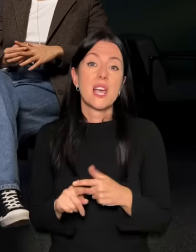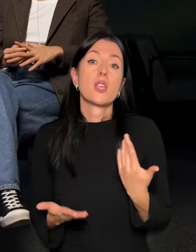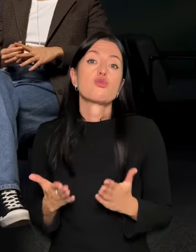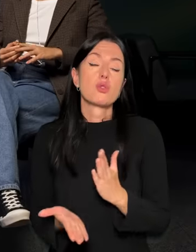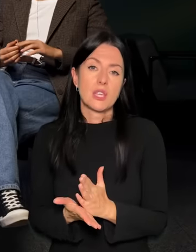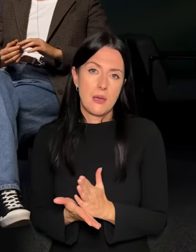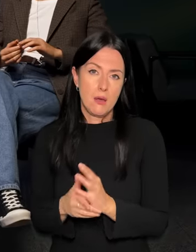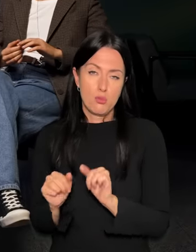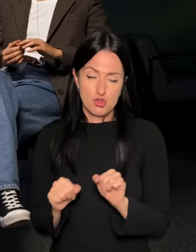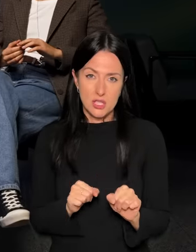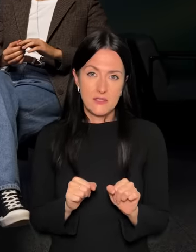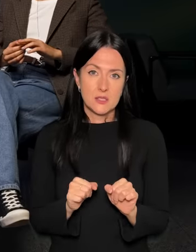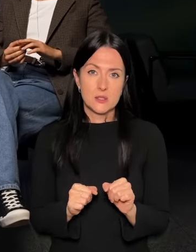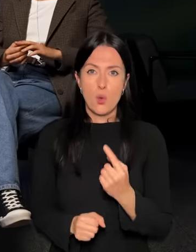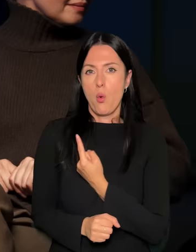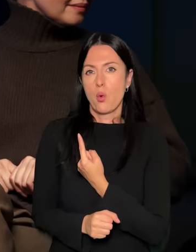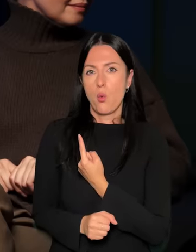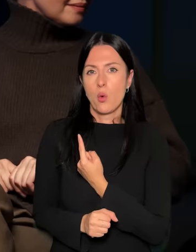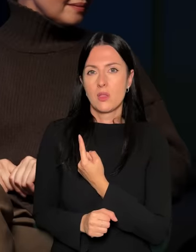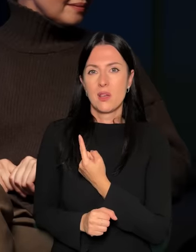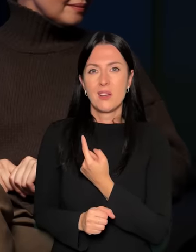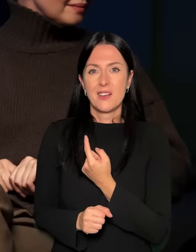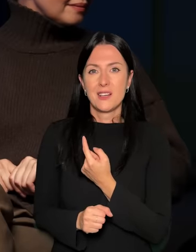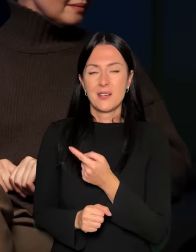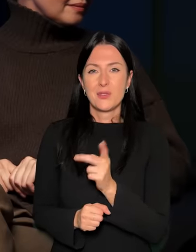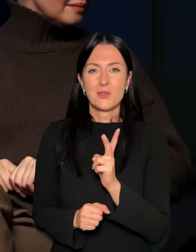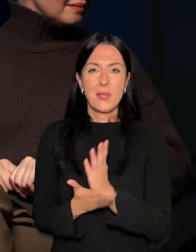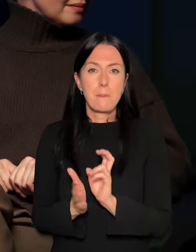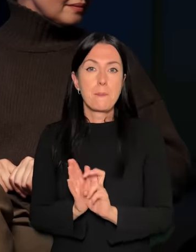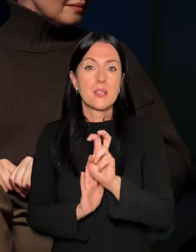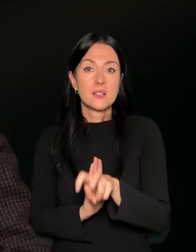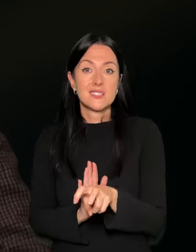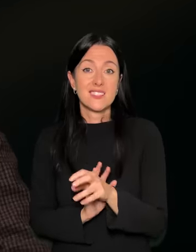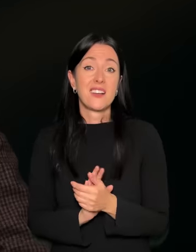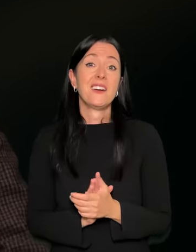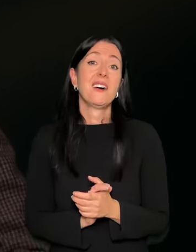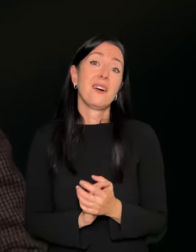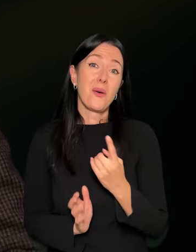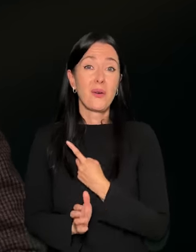If there's the possibility and security at the entrance. Entrance security.